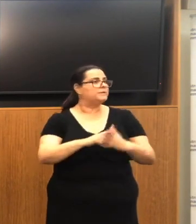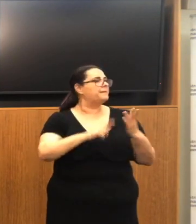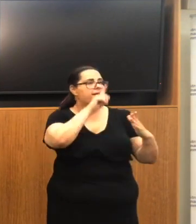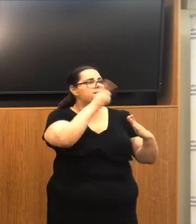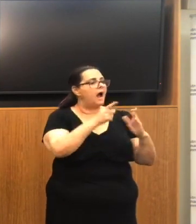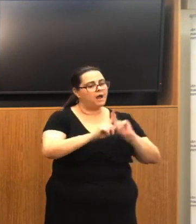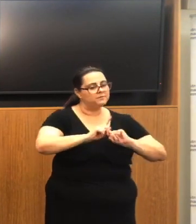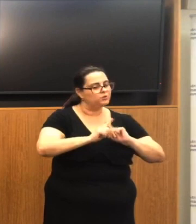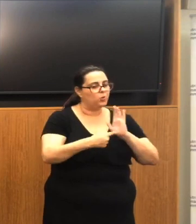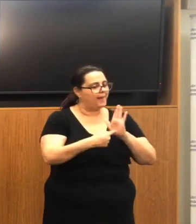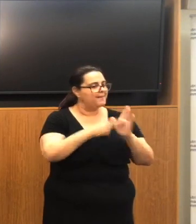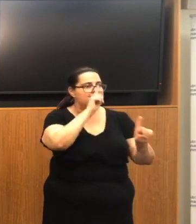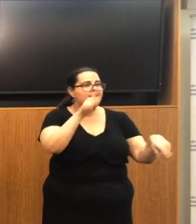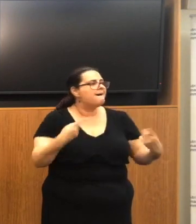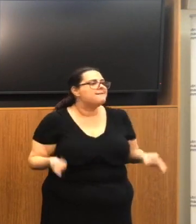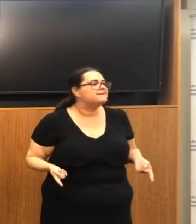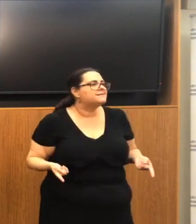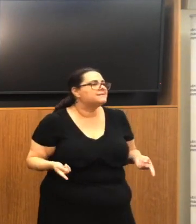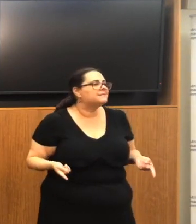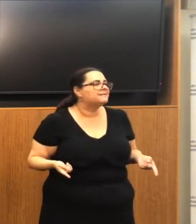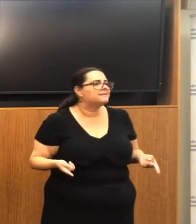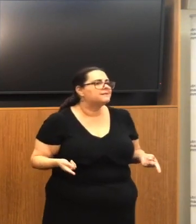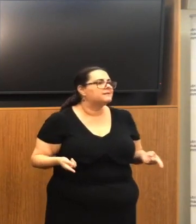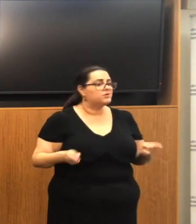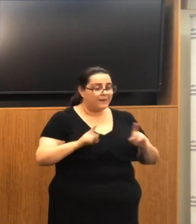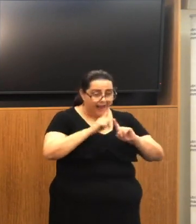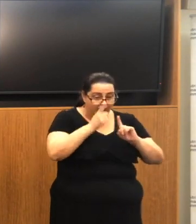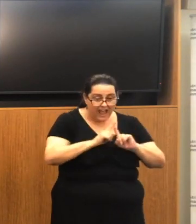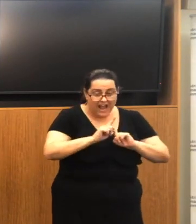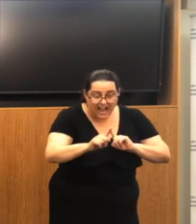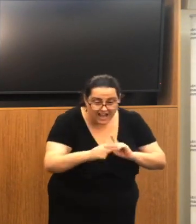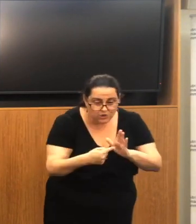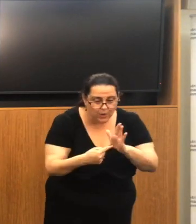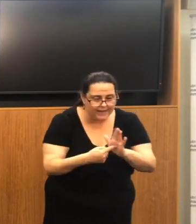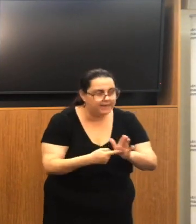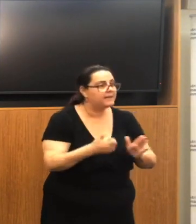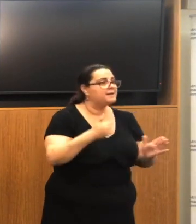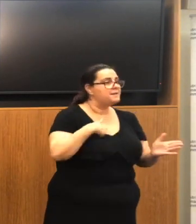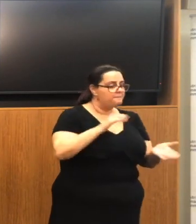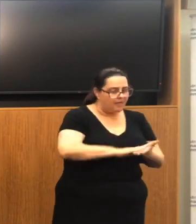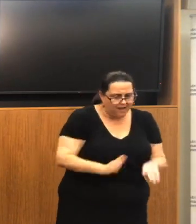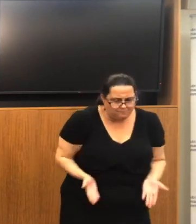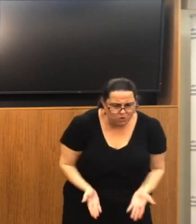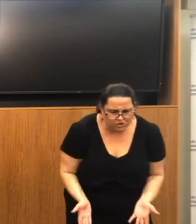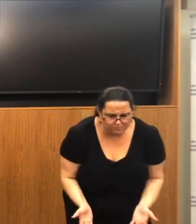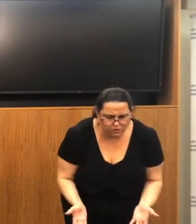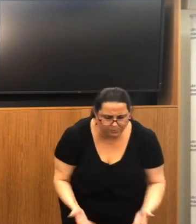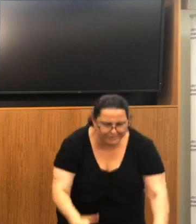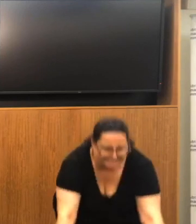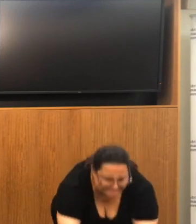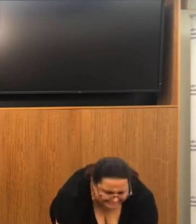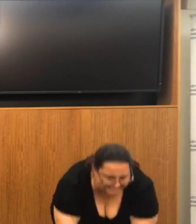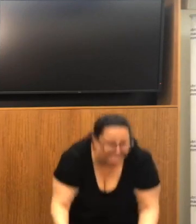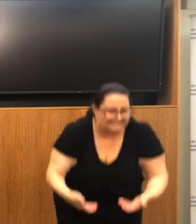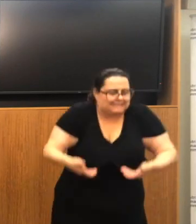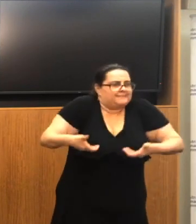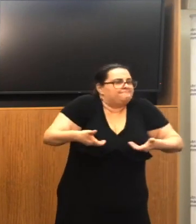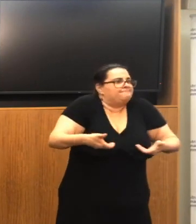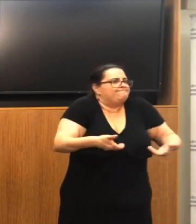And as a consequence of having difficulty of even just getting to the toilet, his mother pushing him along the way, having to pick him up and take him because there was no